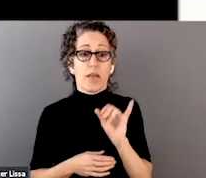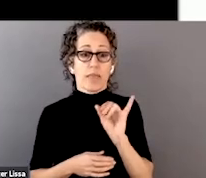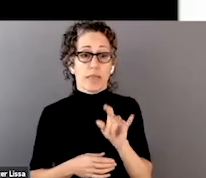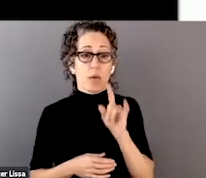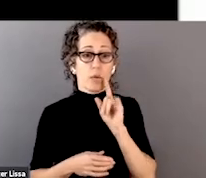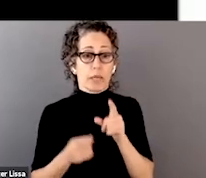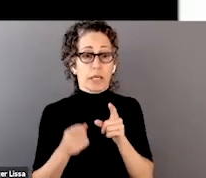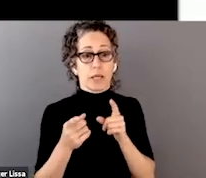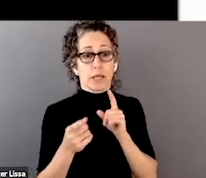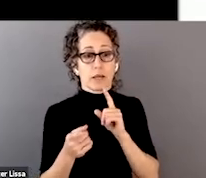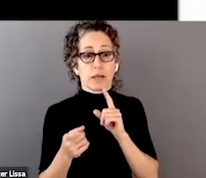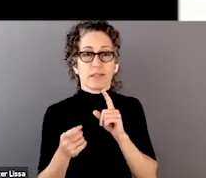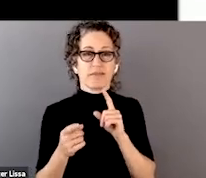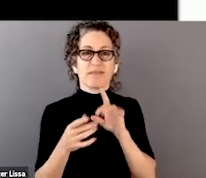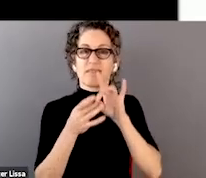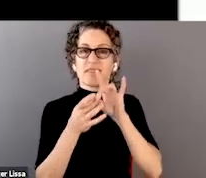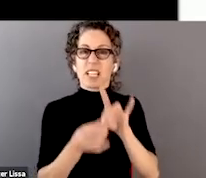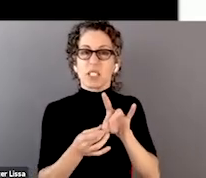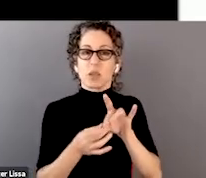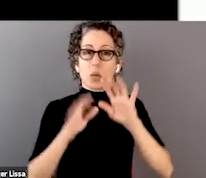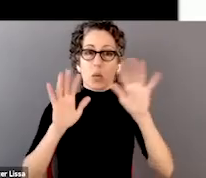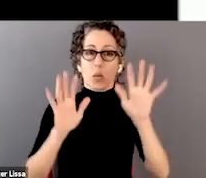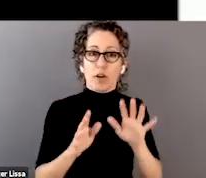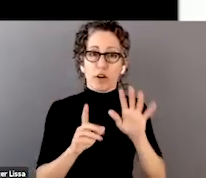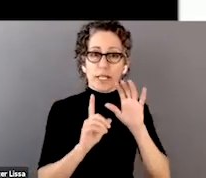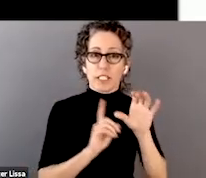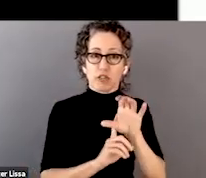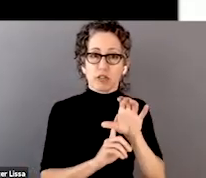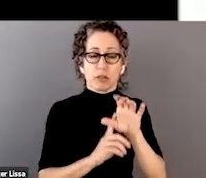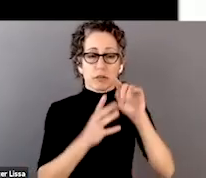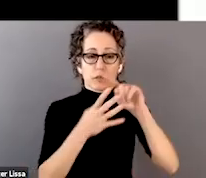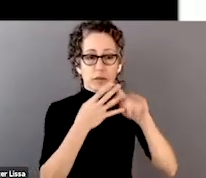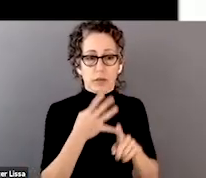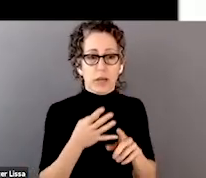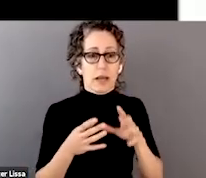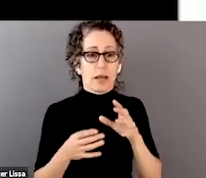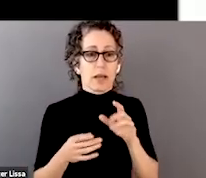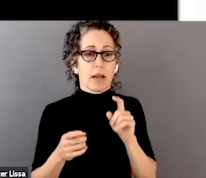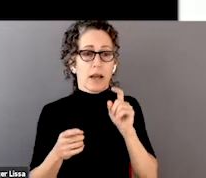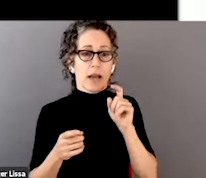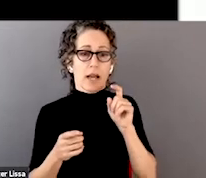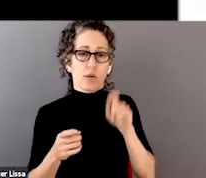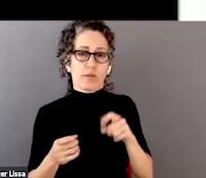conditions, its output a lower confidence bound, which you think as true water level.